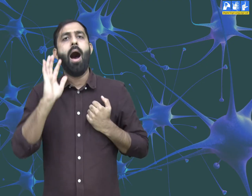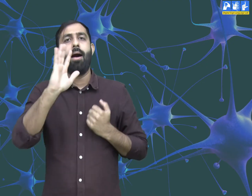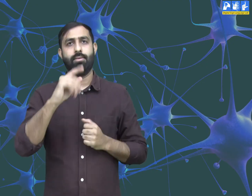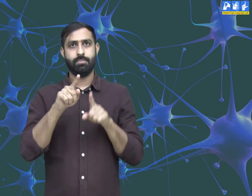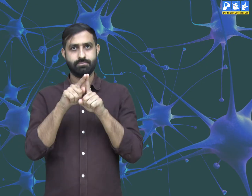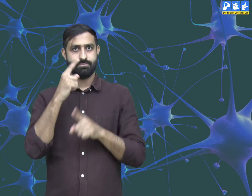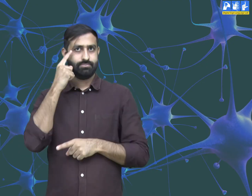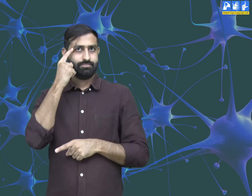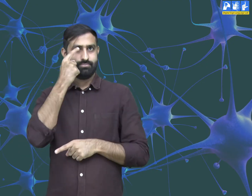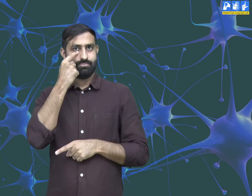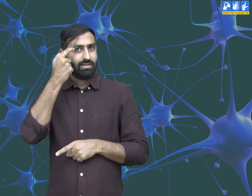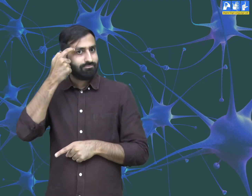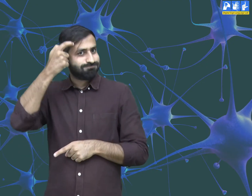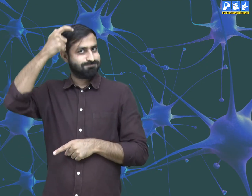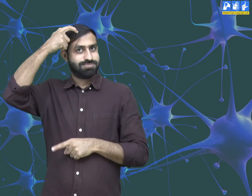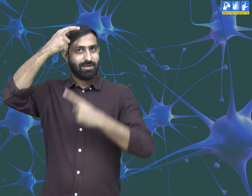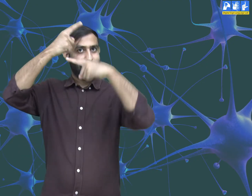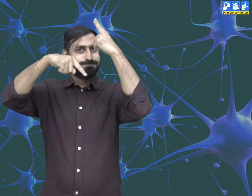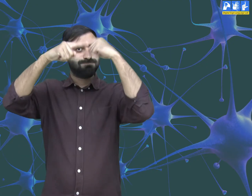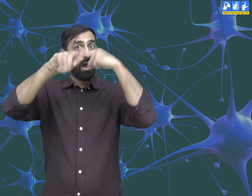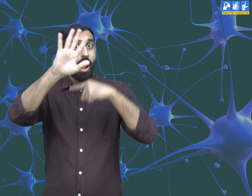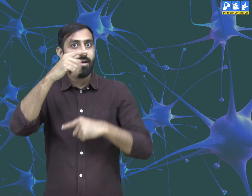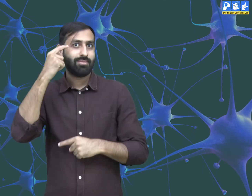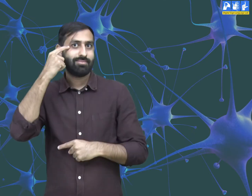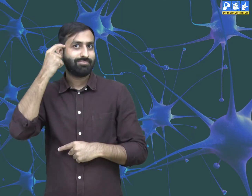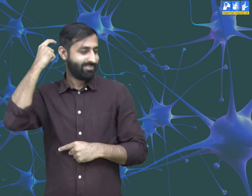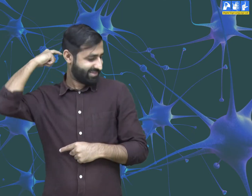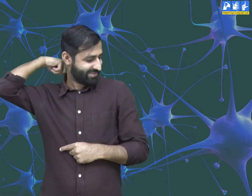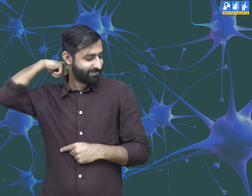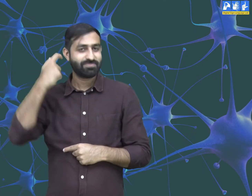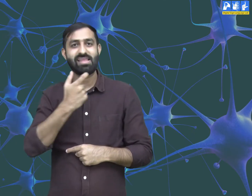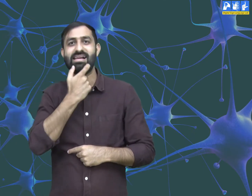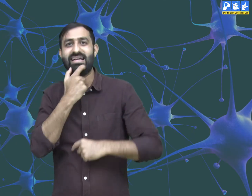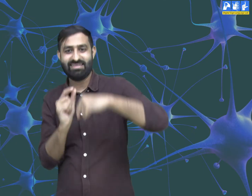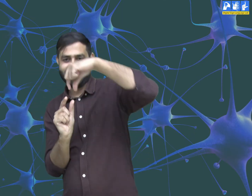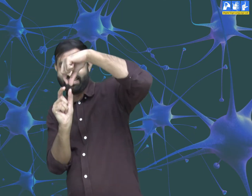A sensory neuron carries message from the body's sense receptors to the relay neurons.